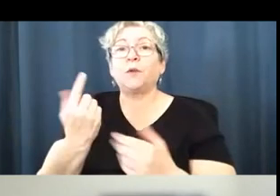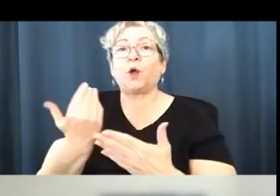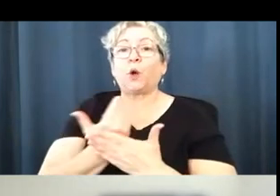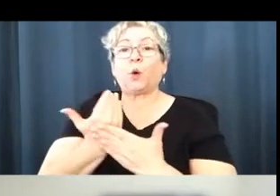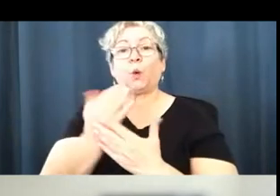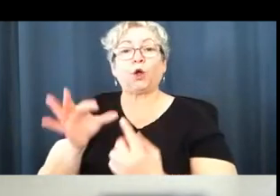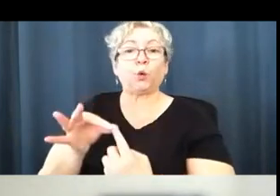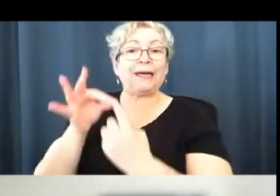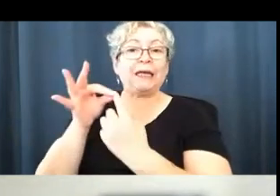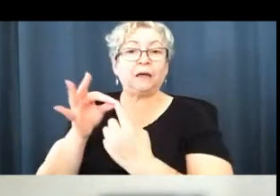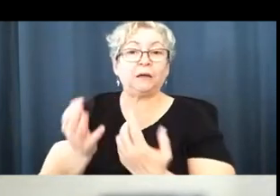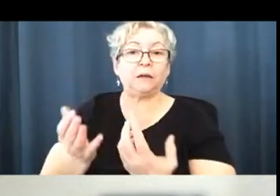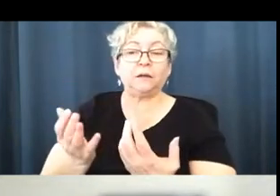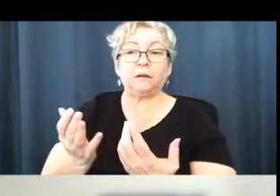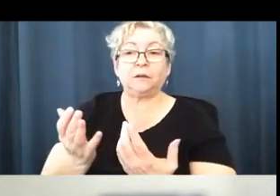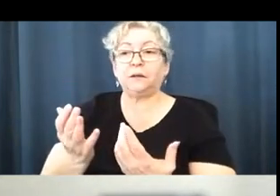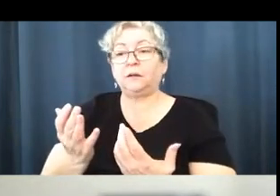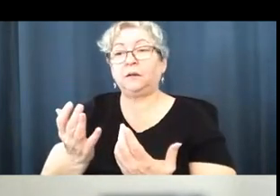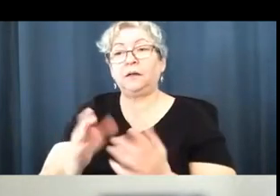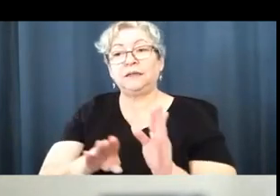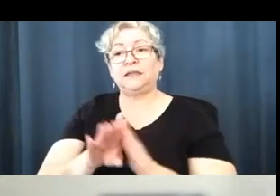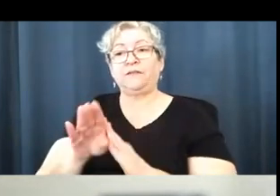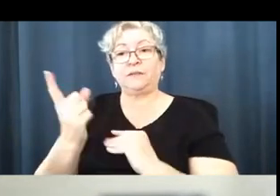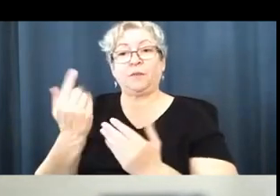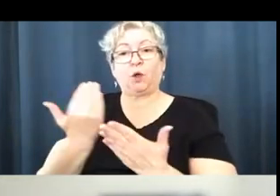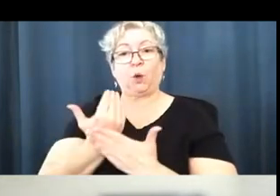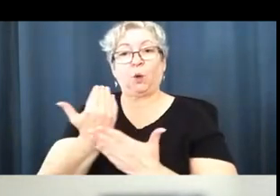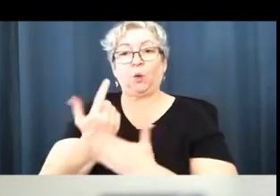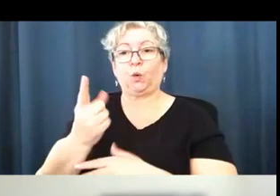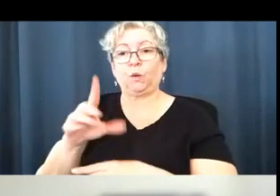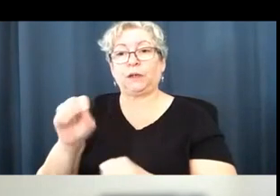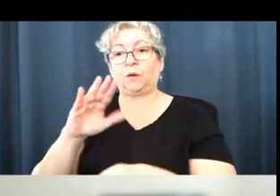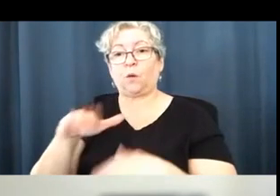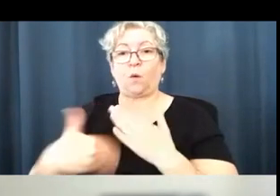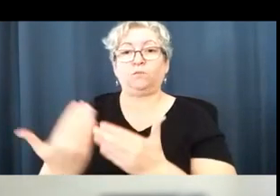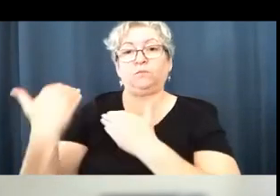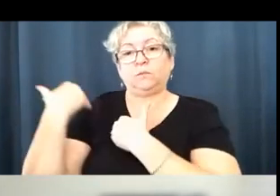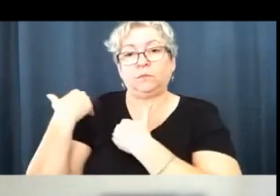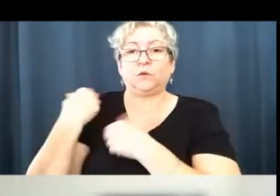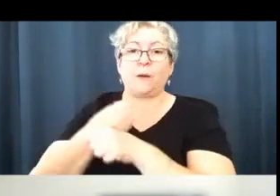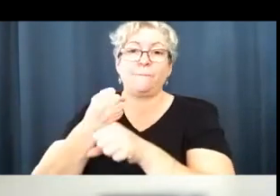and develop something new, then you take all of the responsibility in making that work.